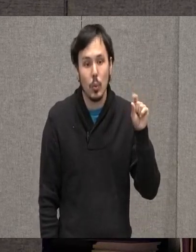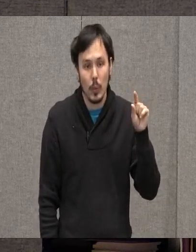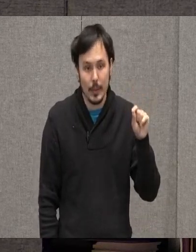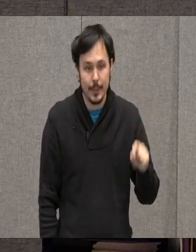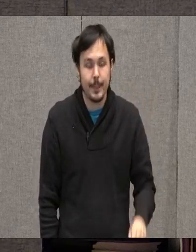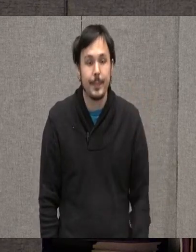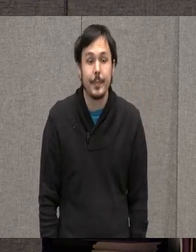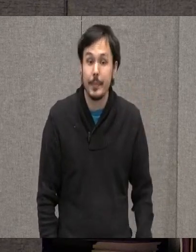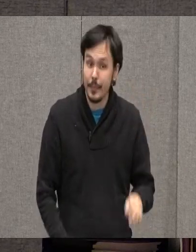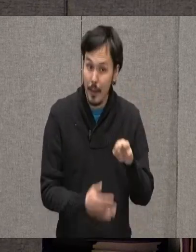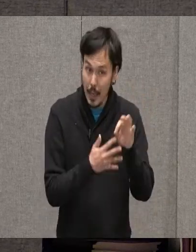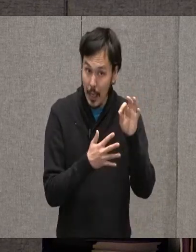count with me 840, 960.